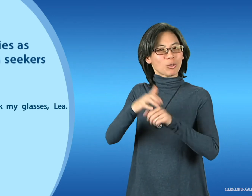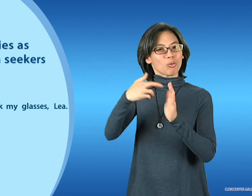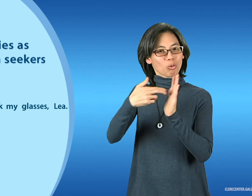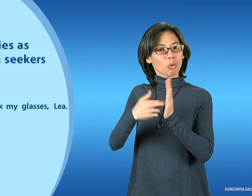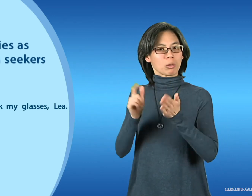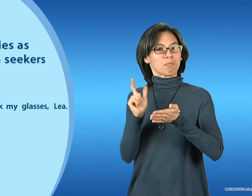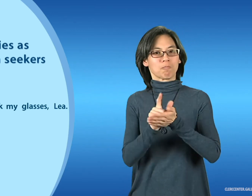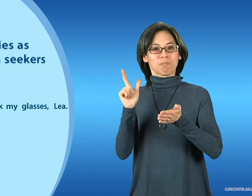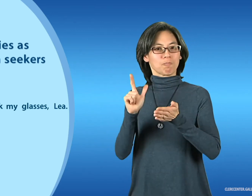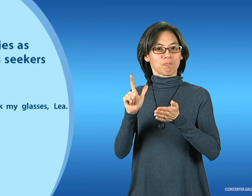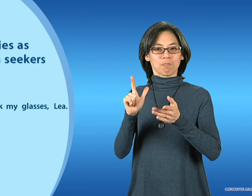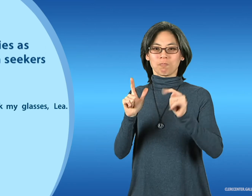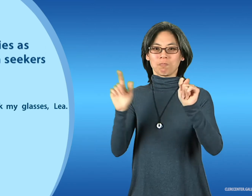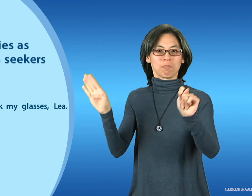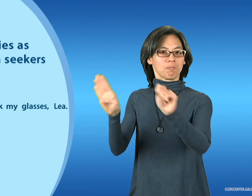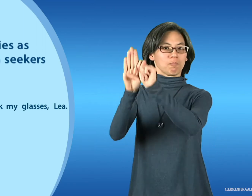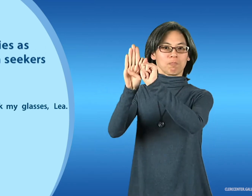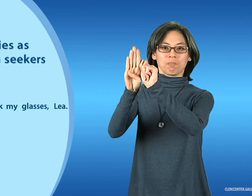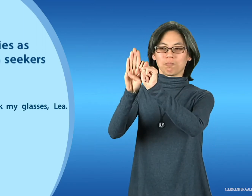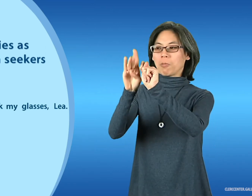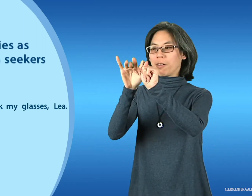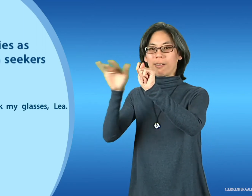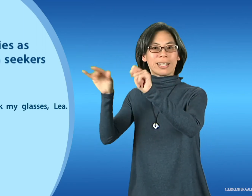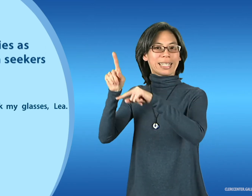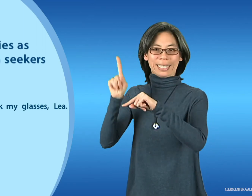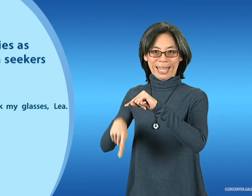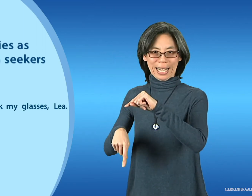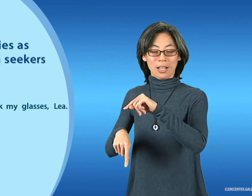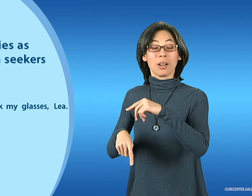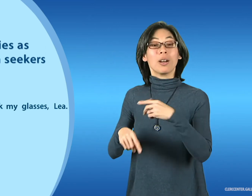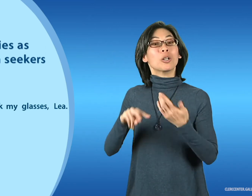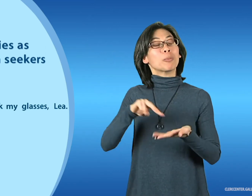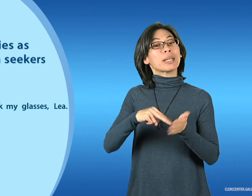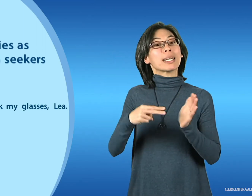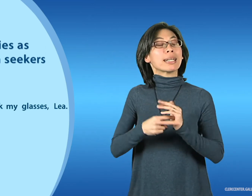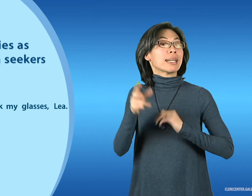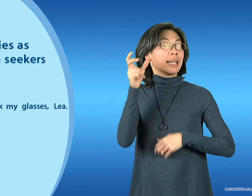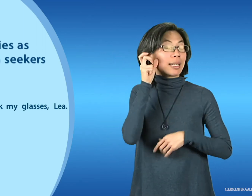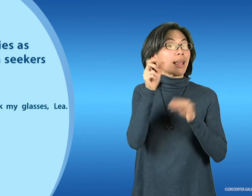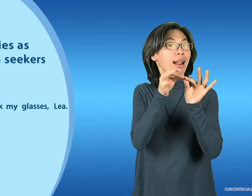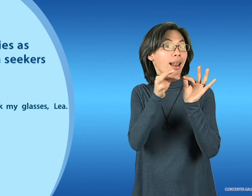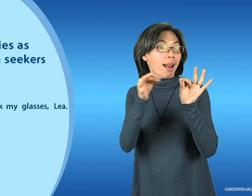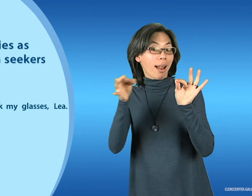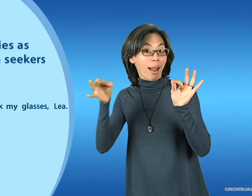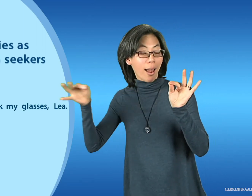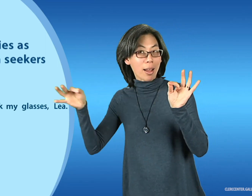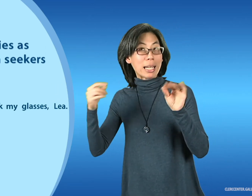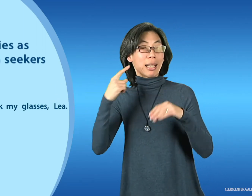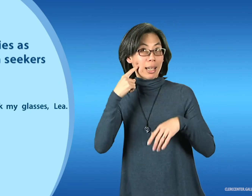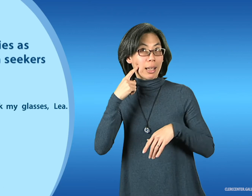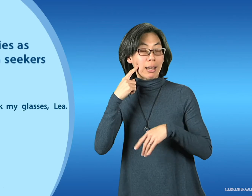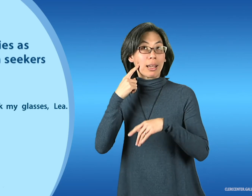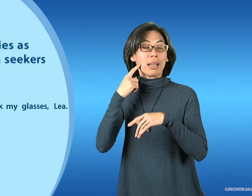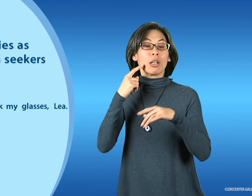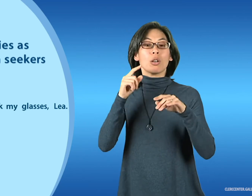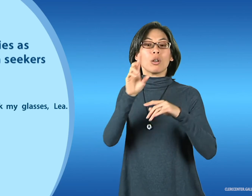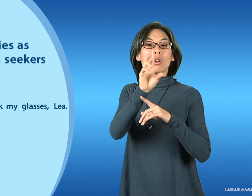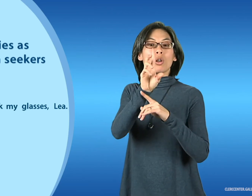That's an English phonotactic rule. So, when the baby hears a string of sounds,